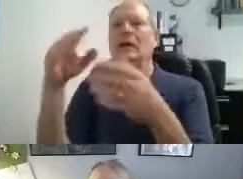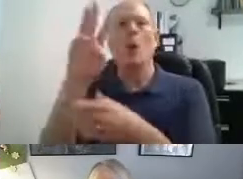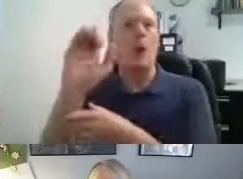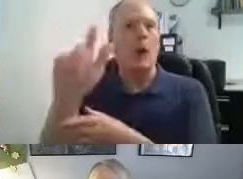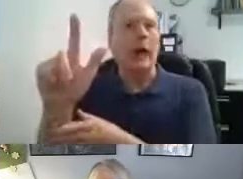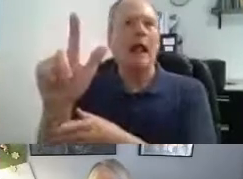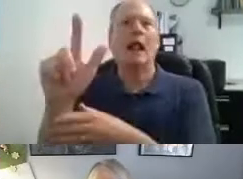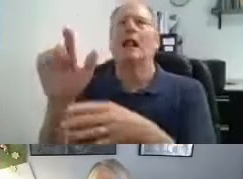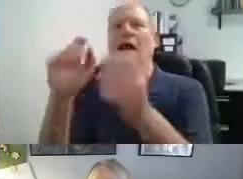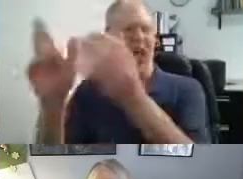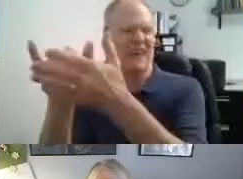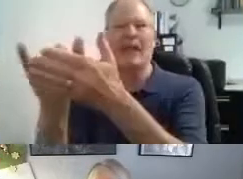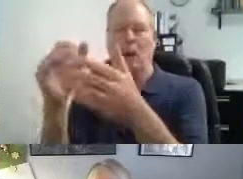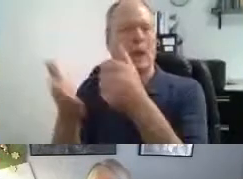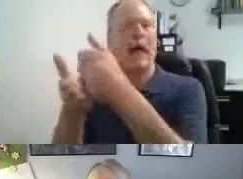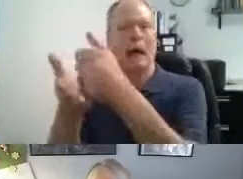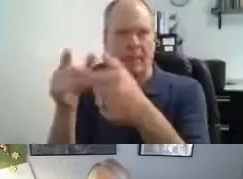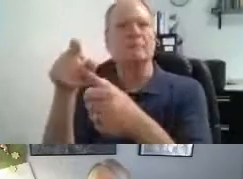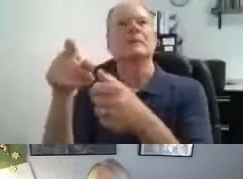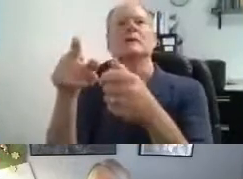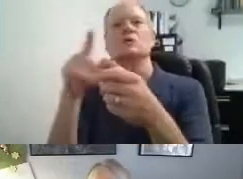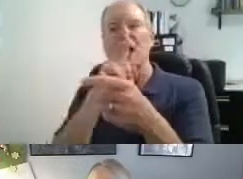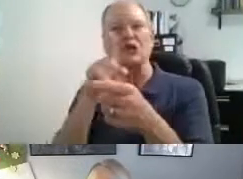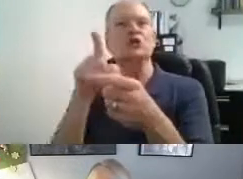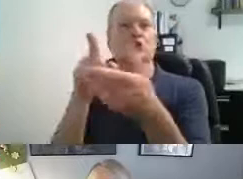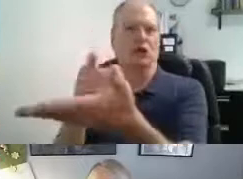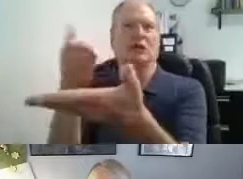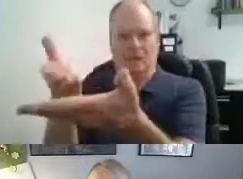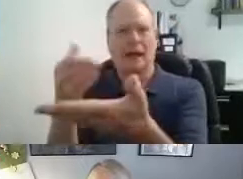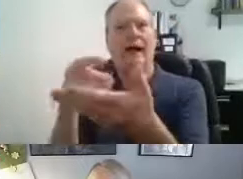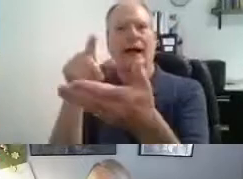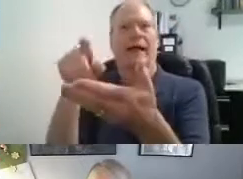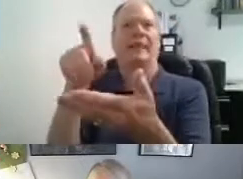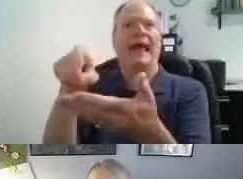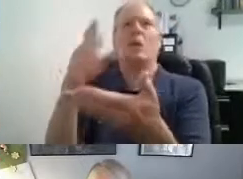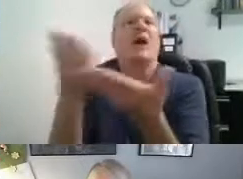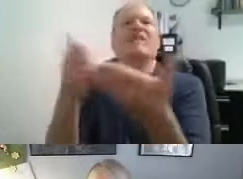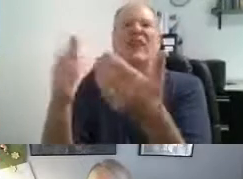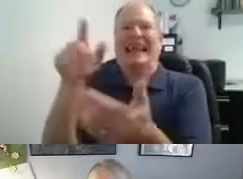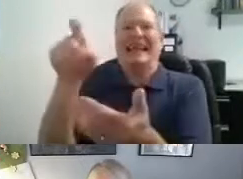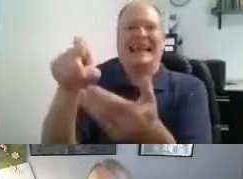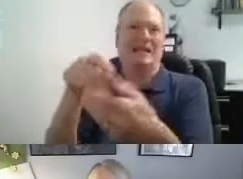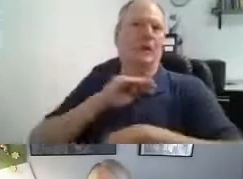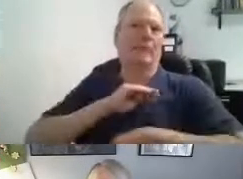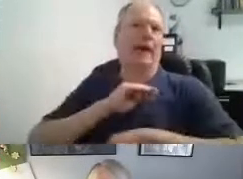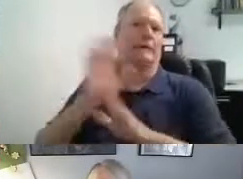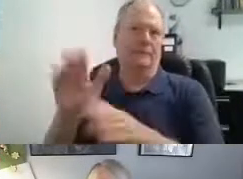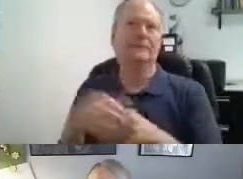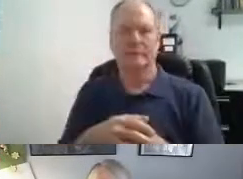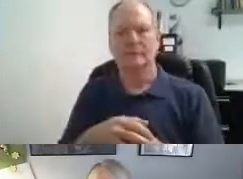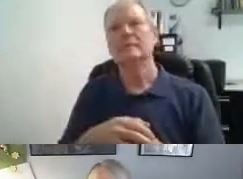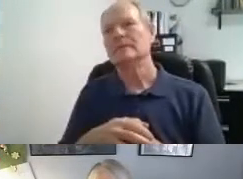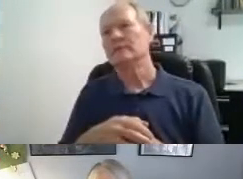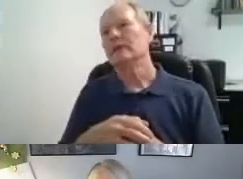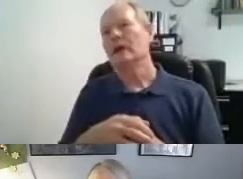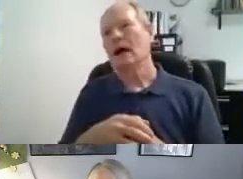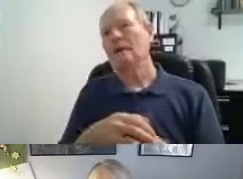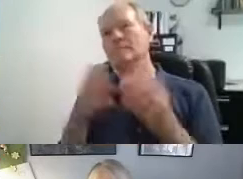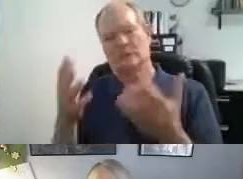Such as (living) will and all that. We help them be sure they are set, and the needs are met.